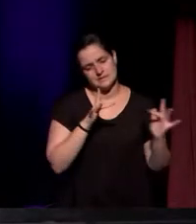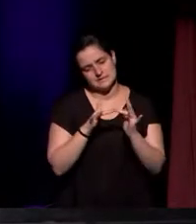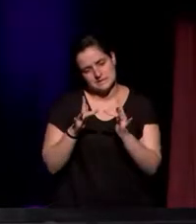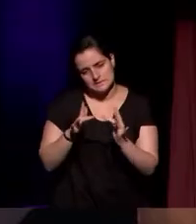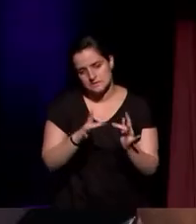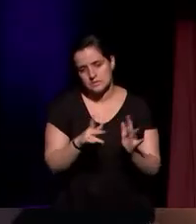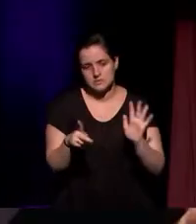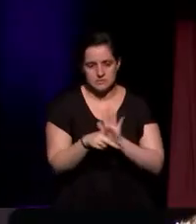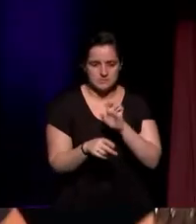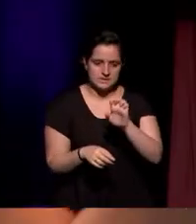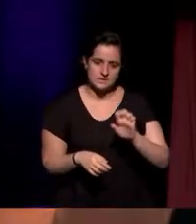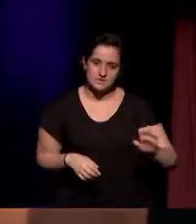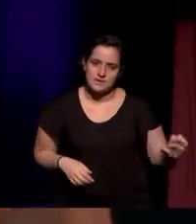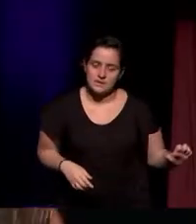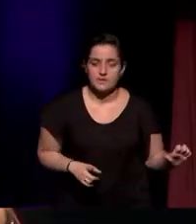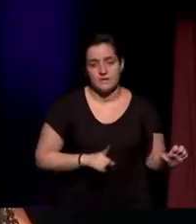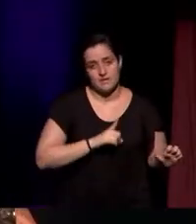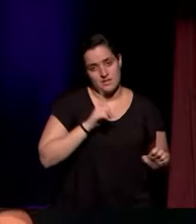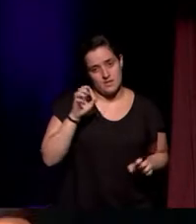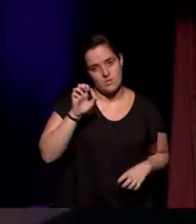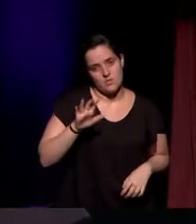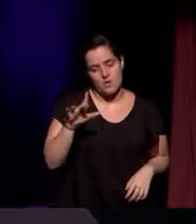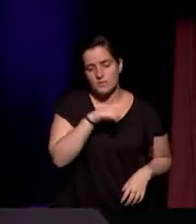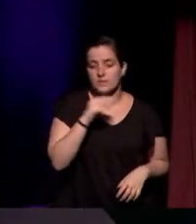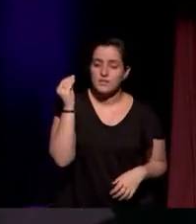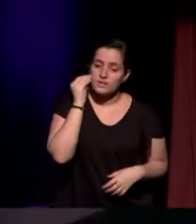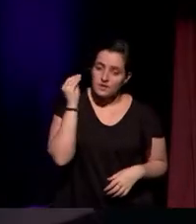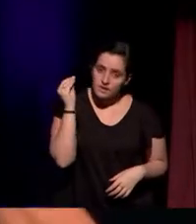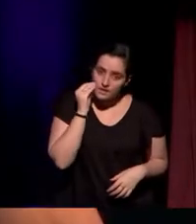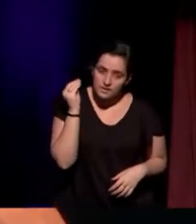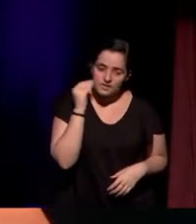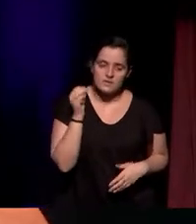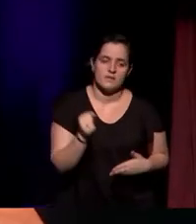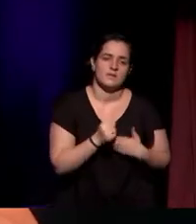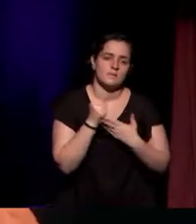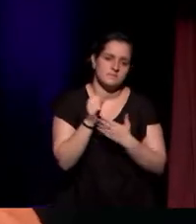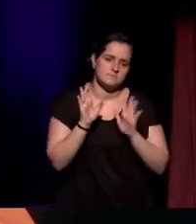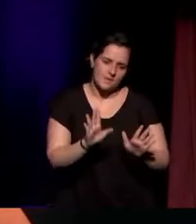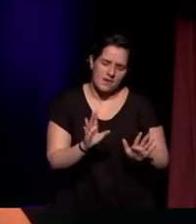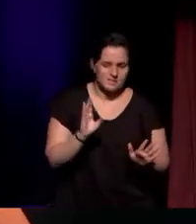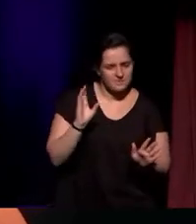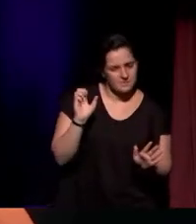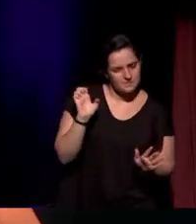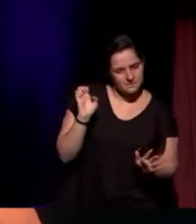still in Europe and try to lead to this movement… But, good or bad, there are people who say